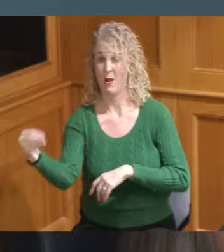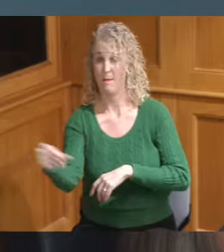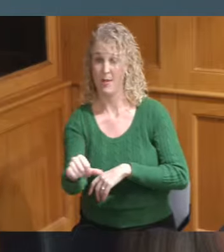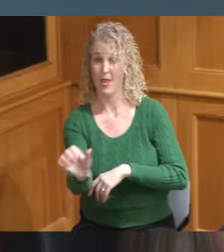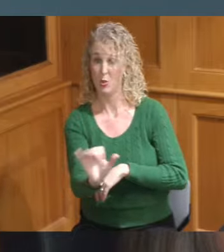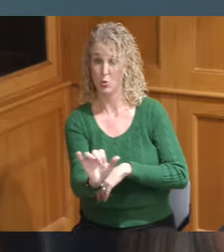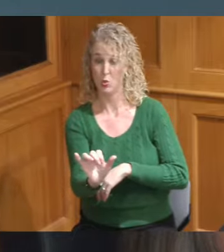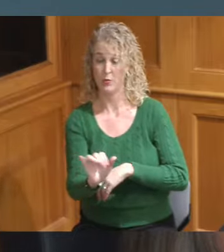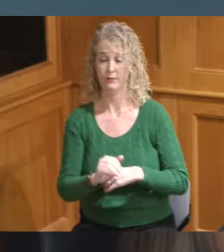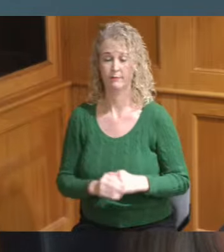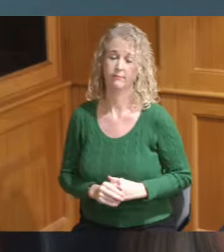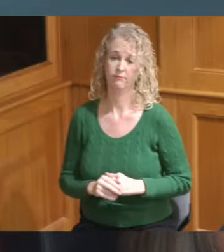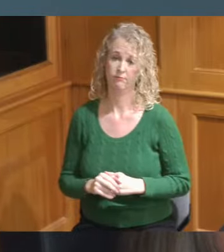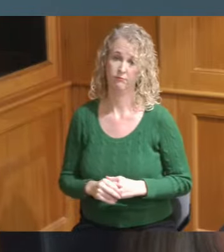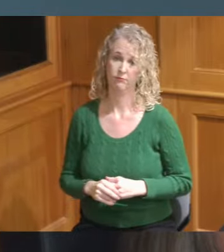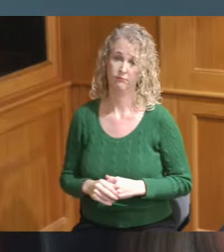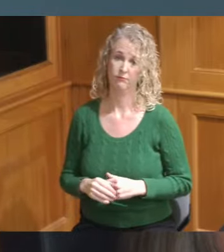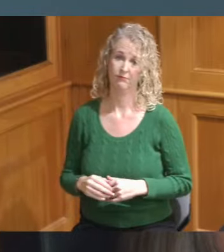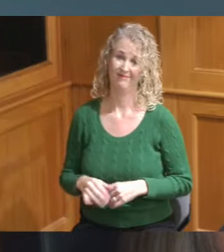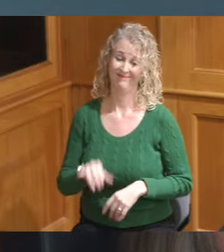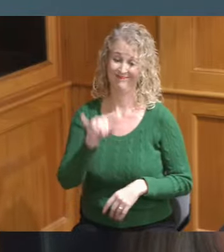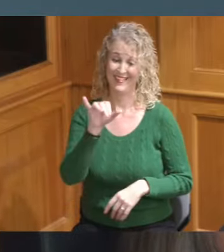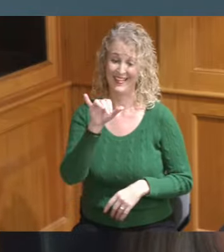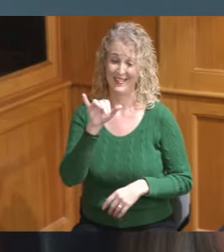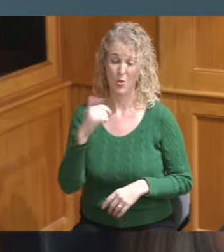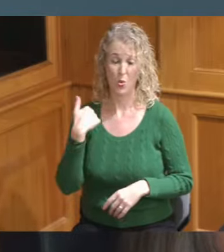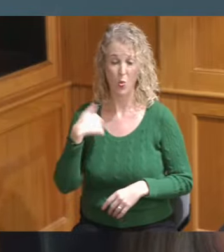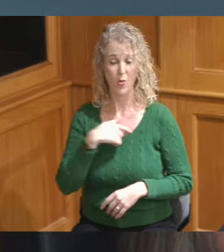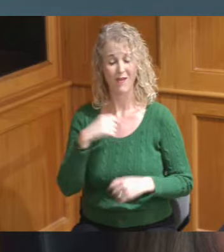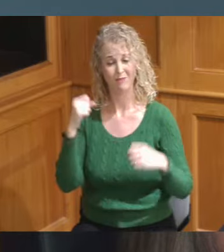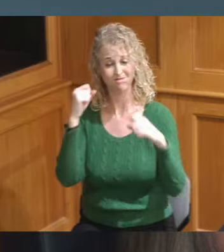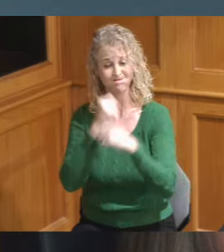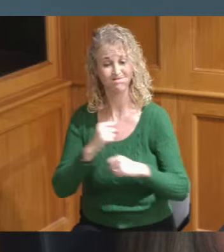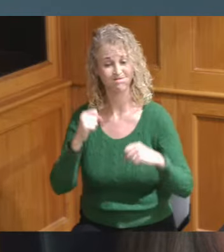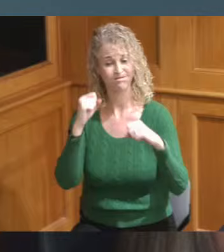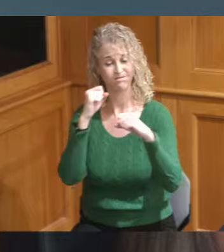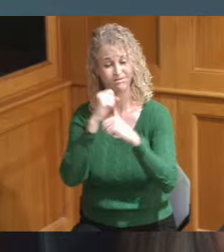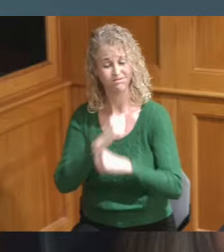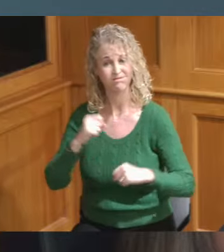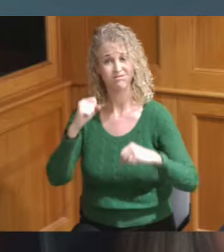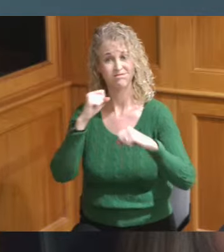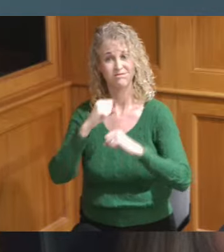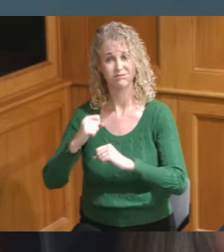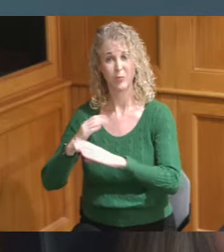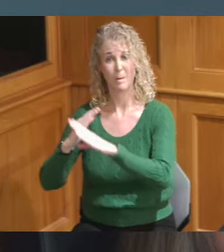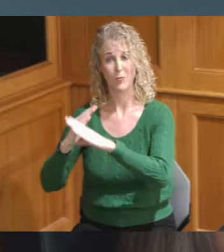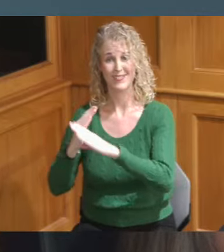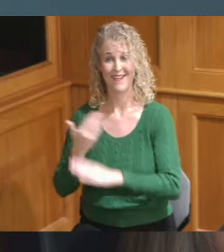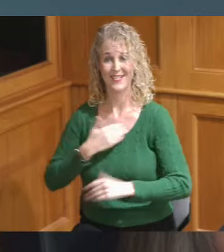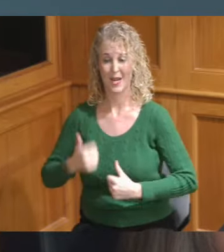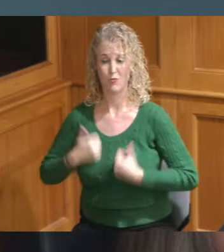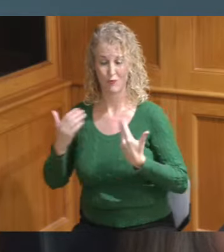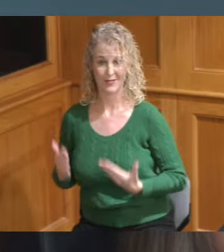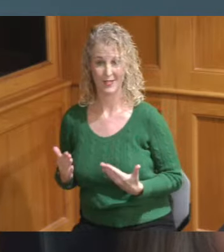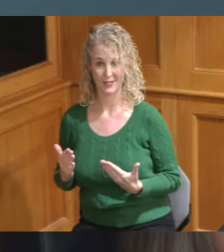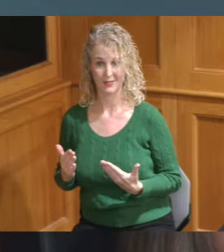but we have been fighting for our residents and for the tax dollar. It's very lean as was said